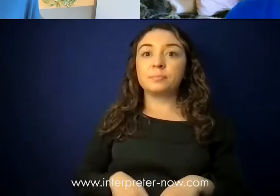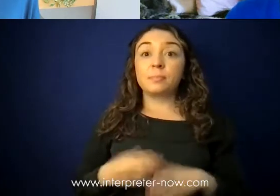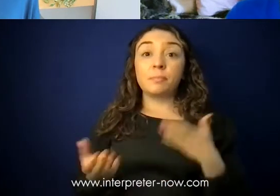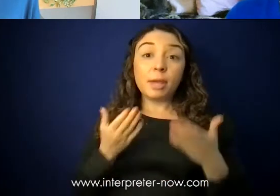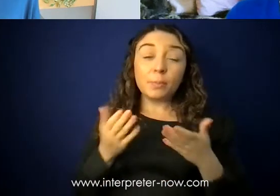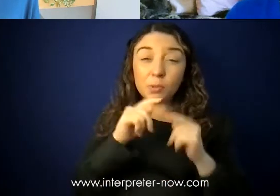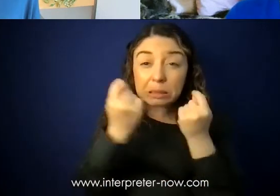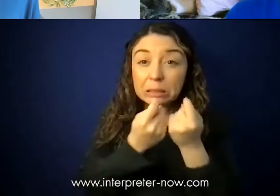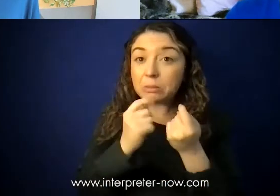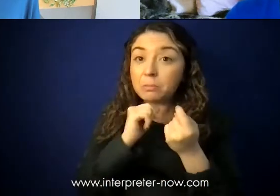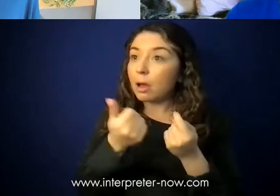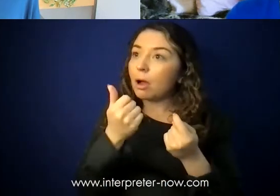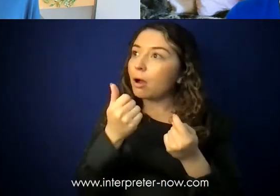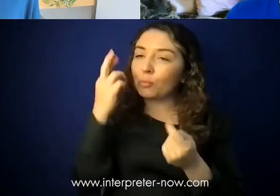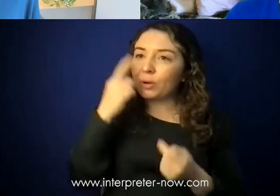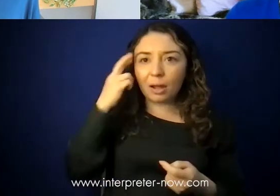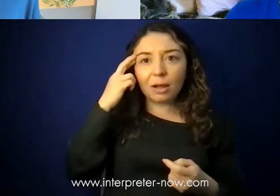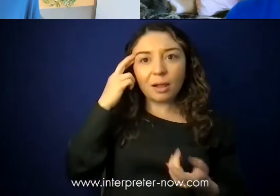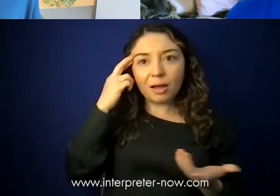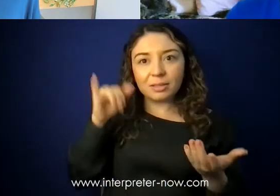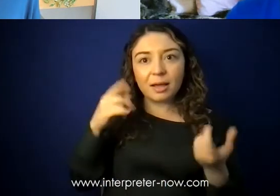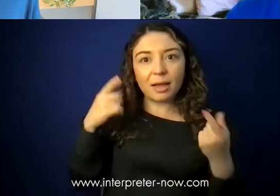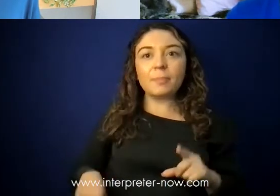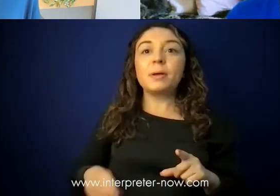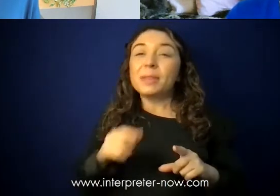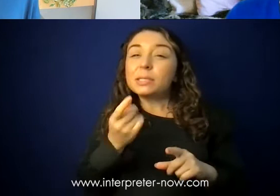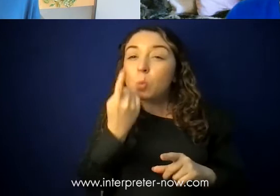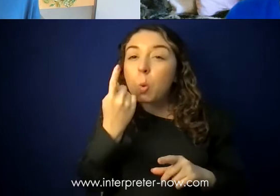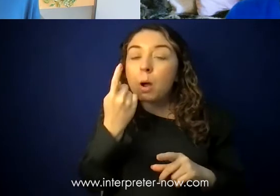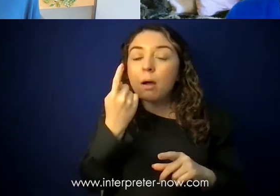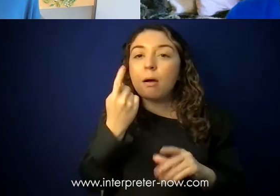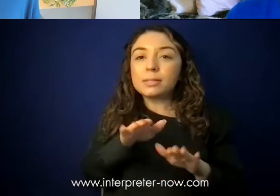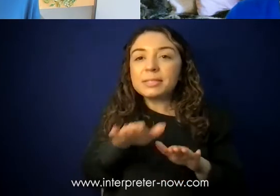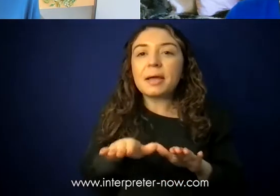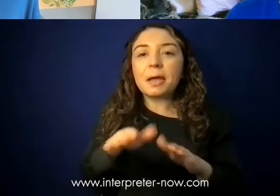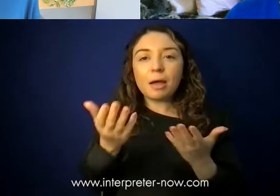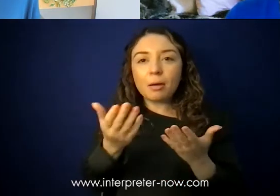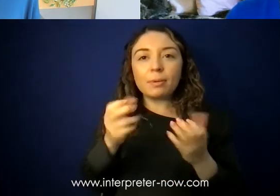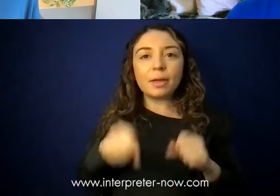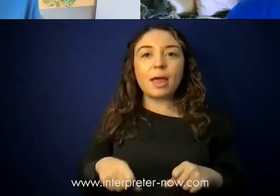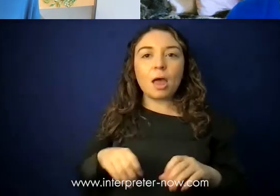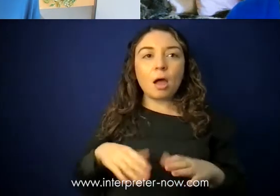But, it's a micro-step that can be taken to start to build empathy: to allow people space